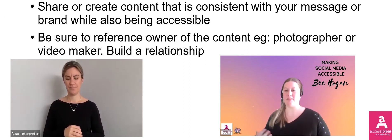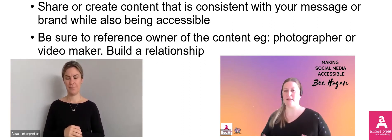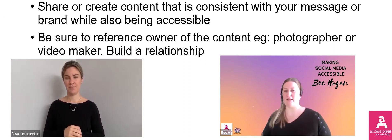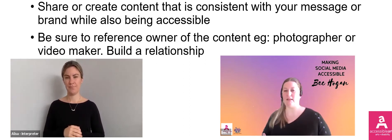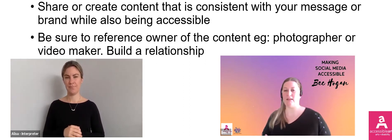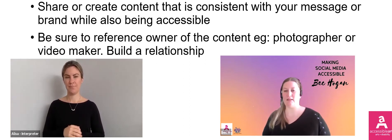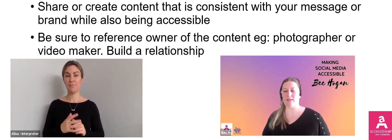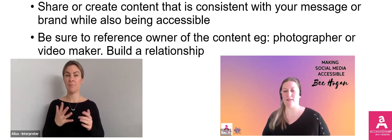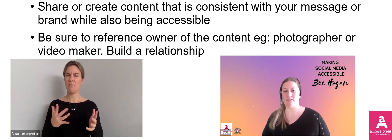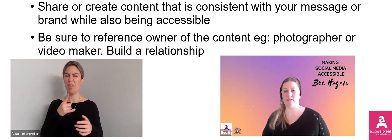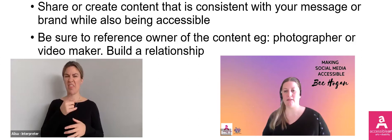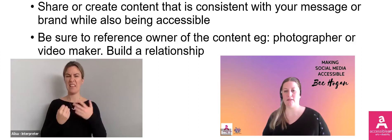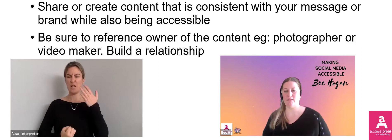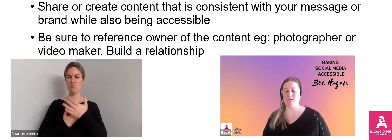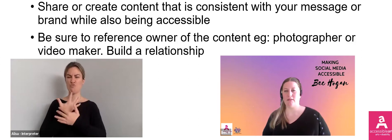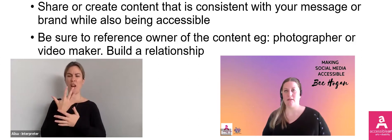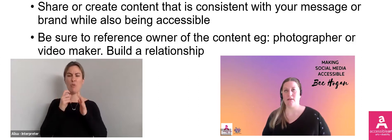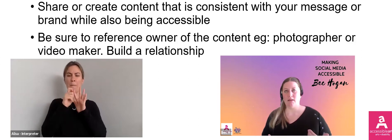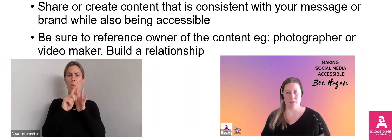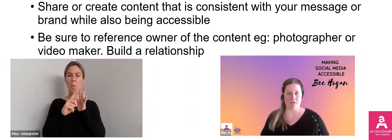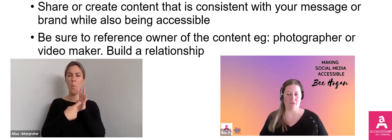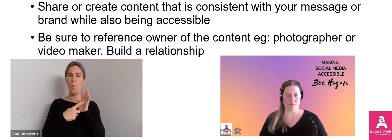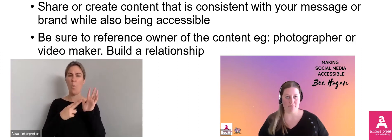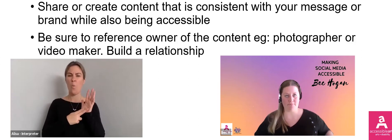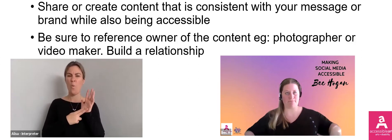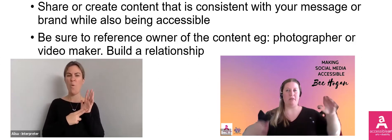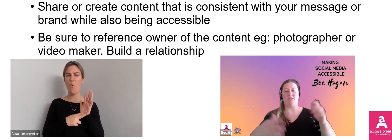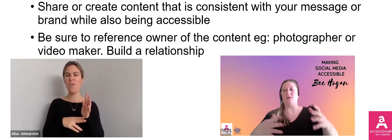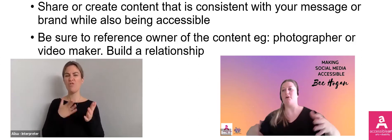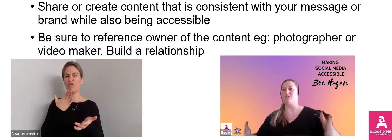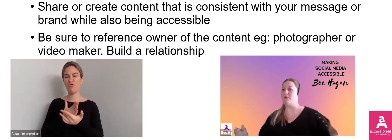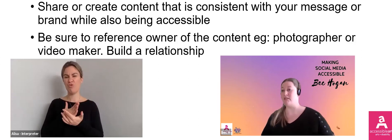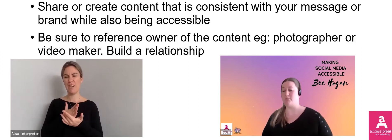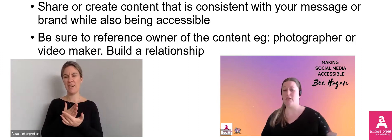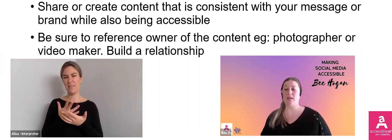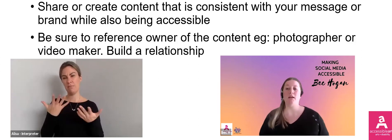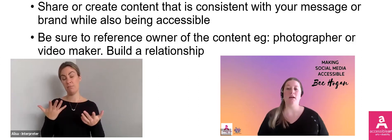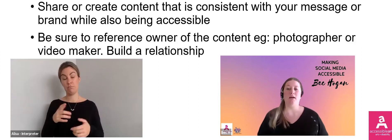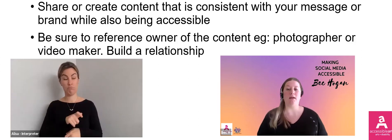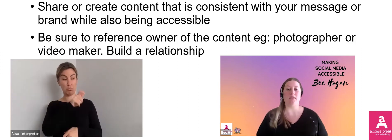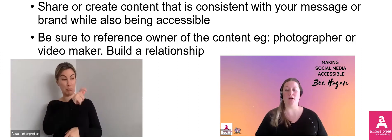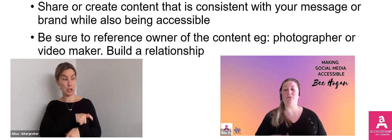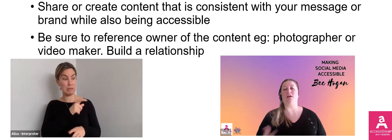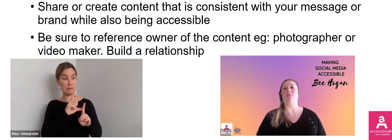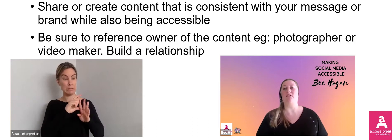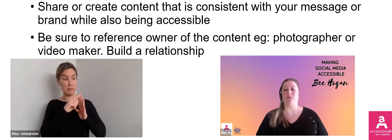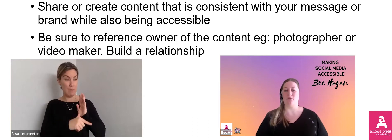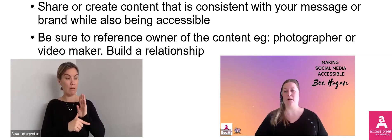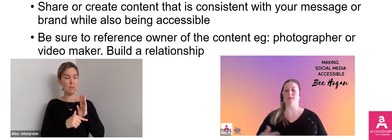It is basically if person with disability can overcome this, why